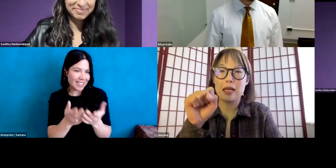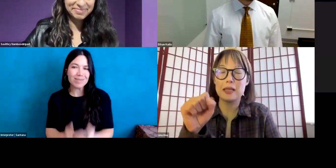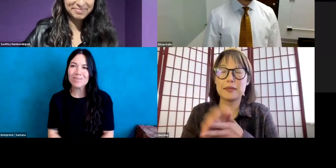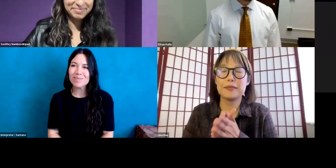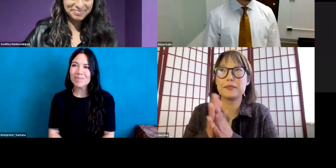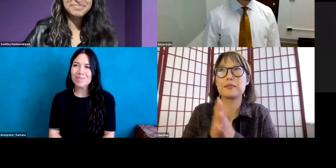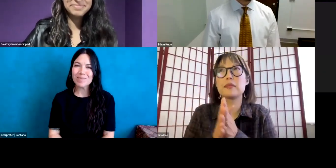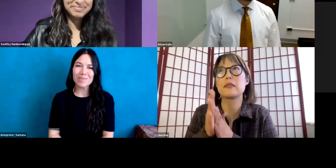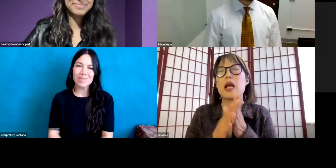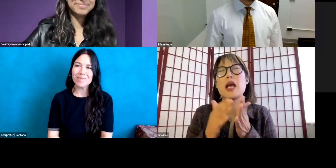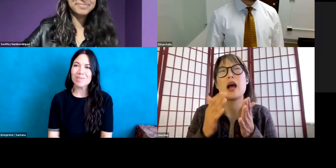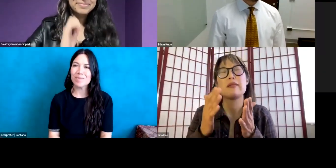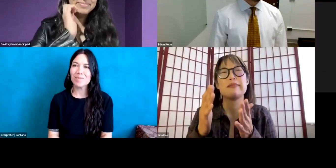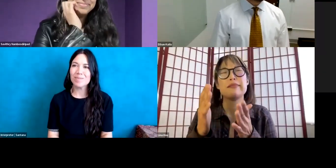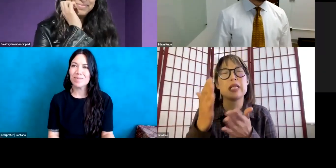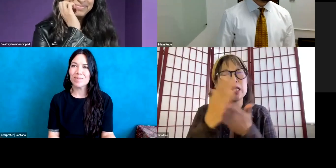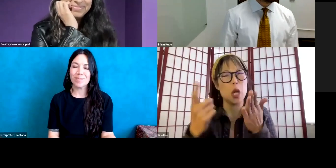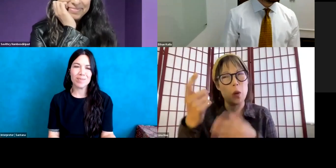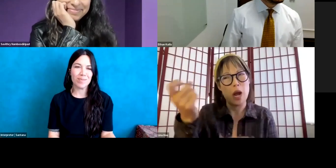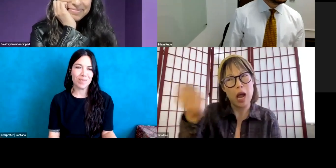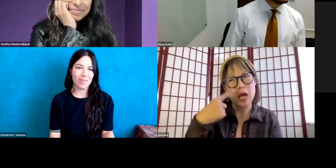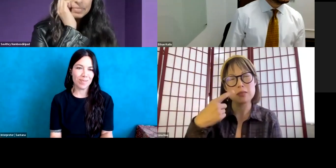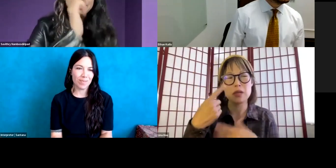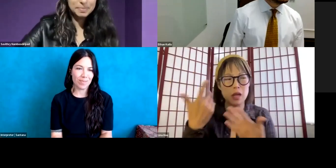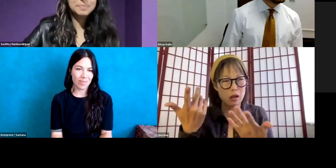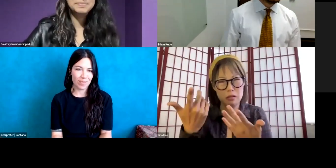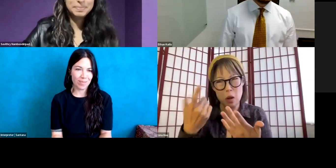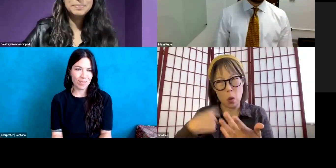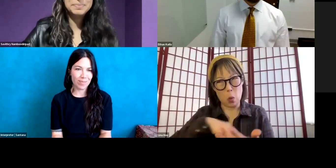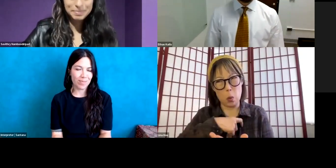Someone asked me,